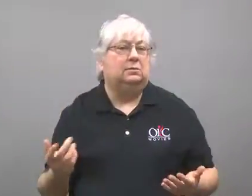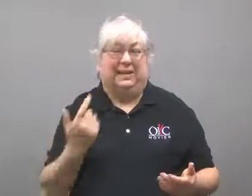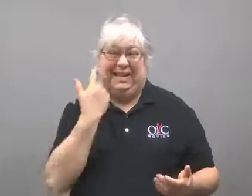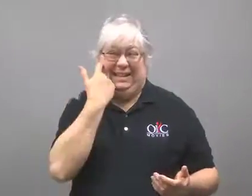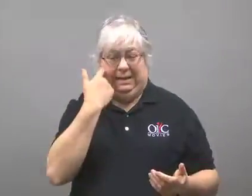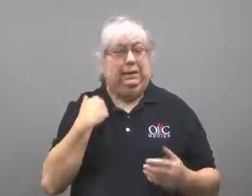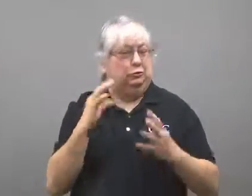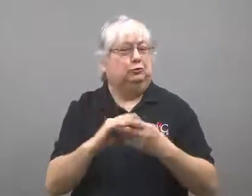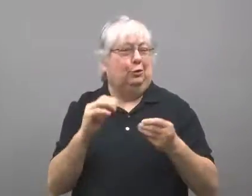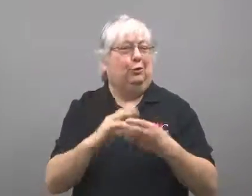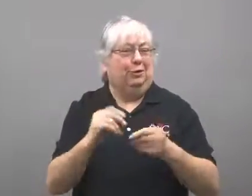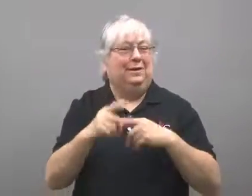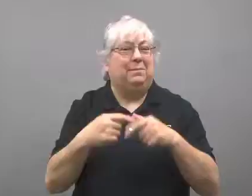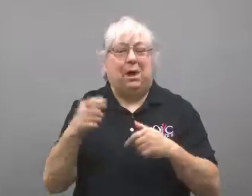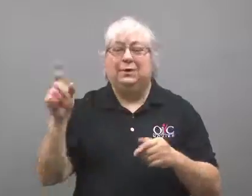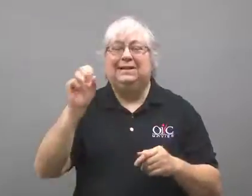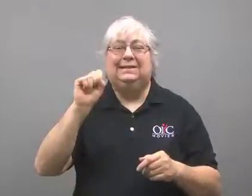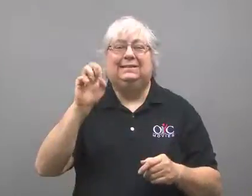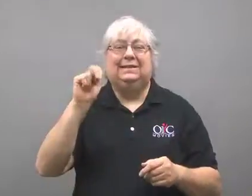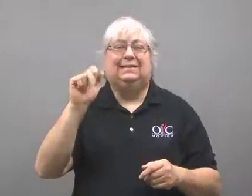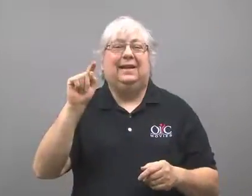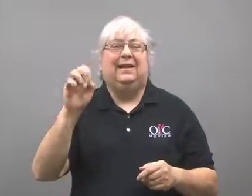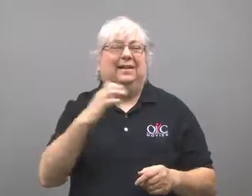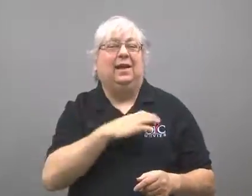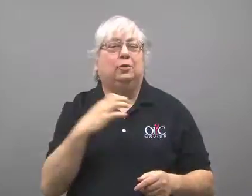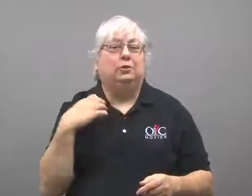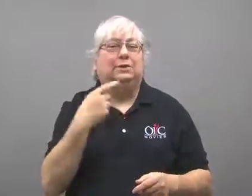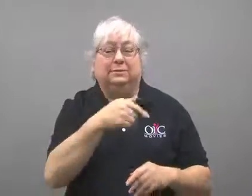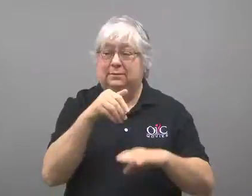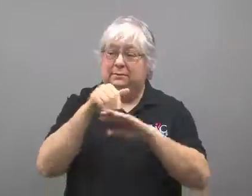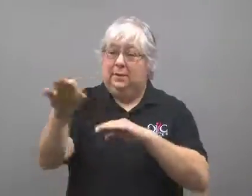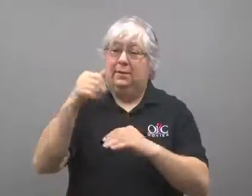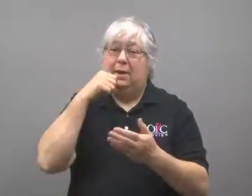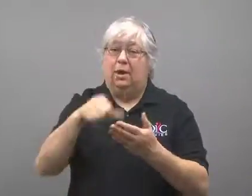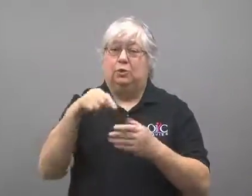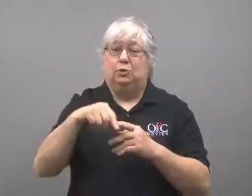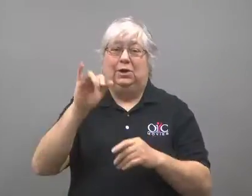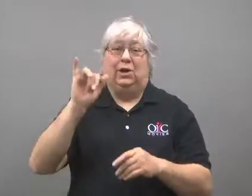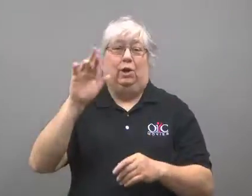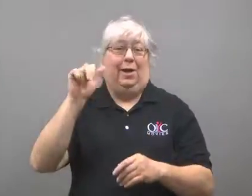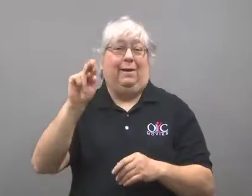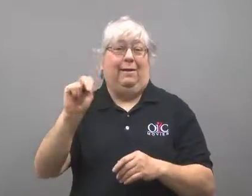I recently reported on the letter sent to Iran by the Senate.